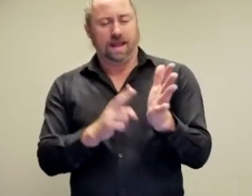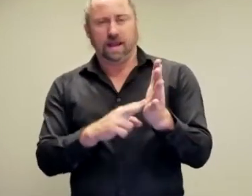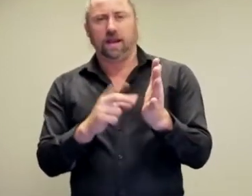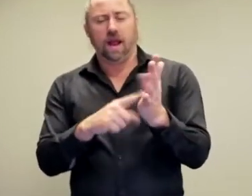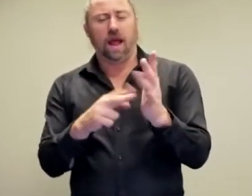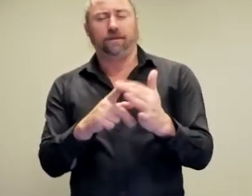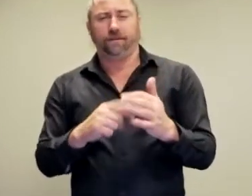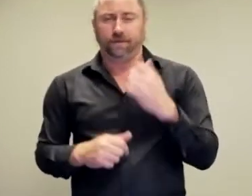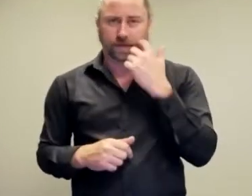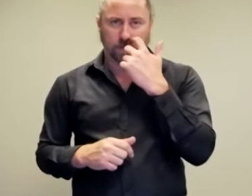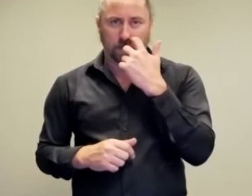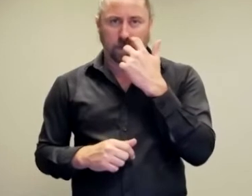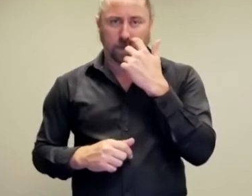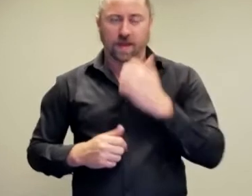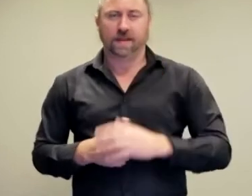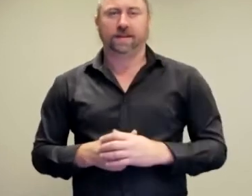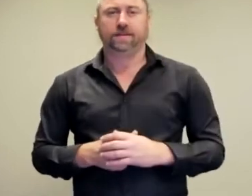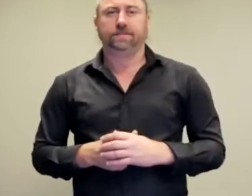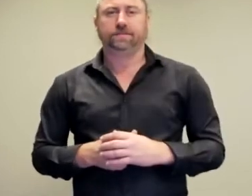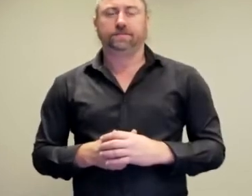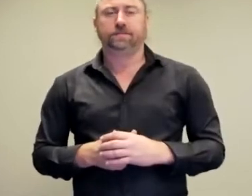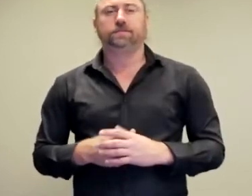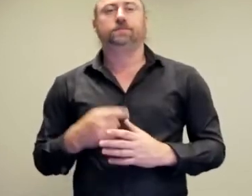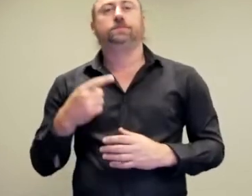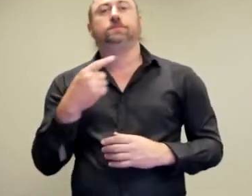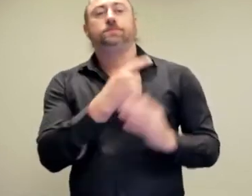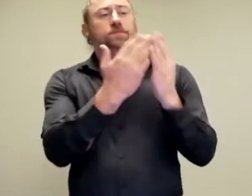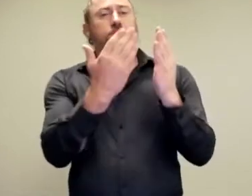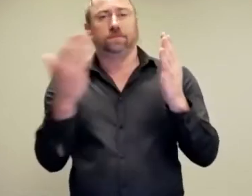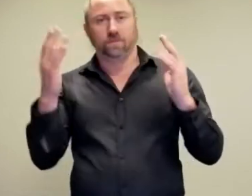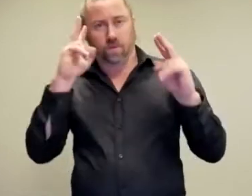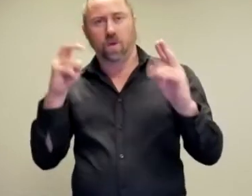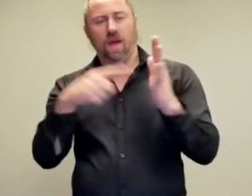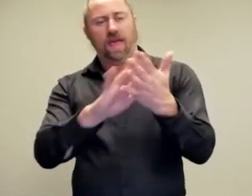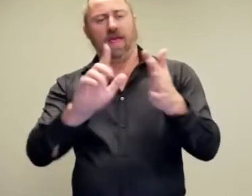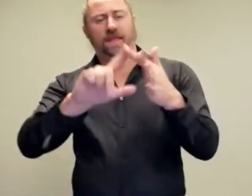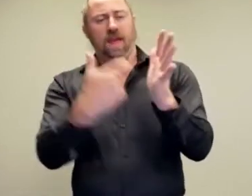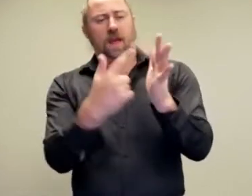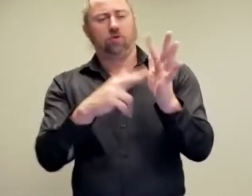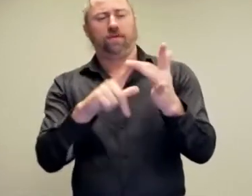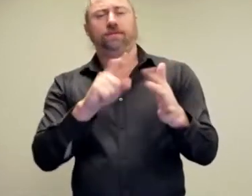These works were taken or a part of a series entitled The crevice which was shown at Milani Gallery